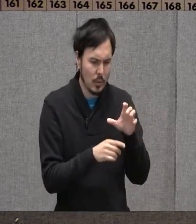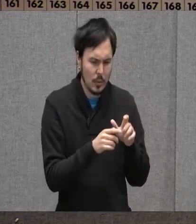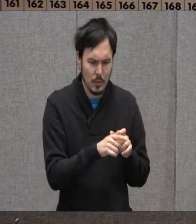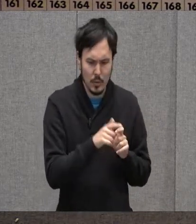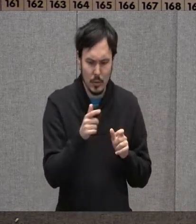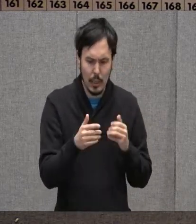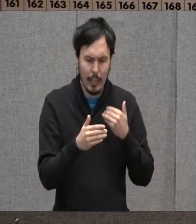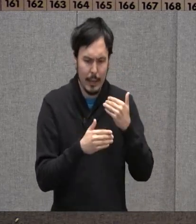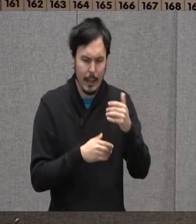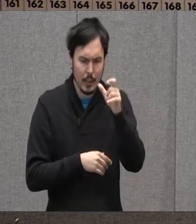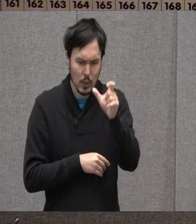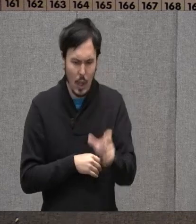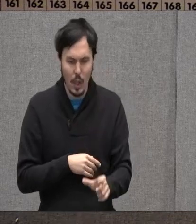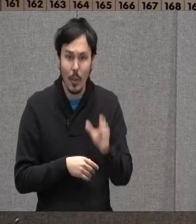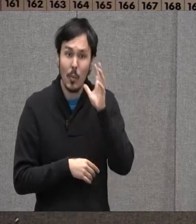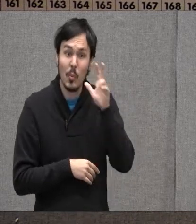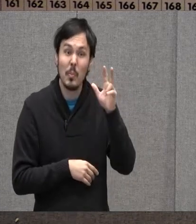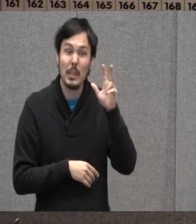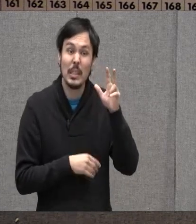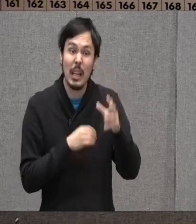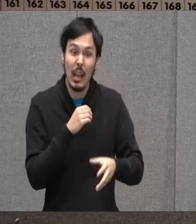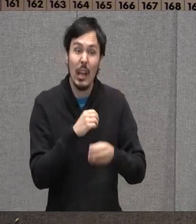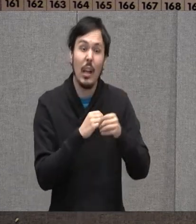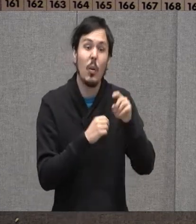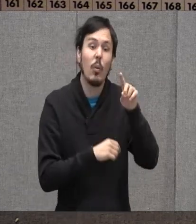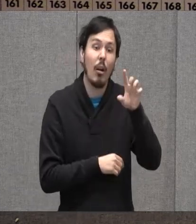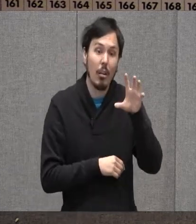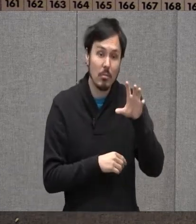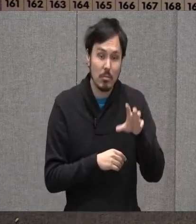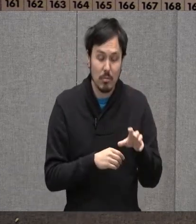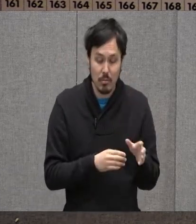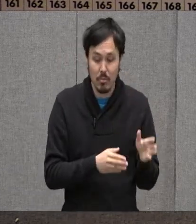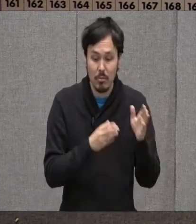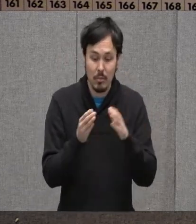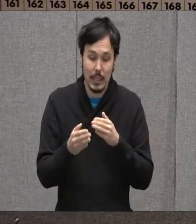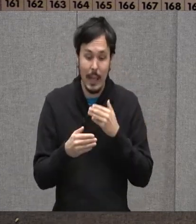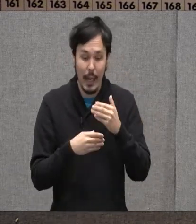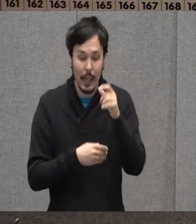This column to this column is 100. So the top number of our next column